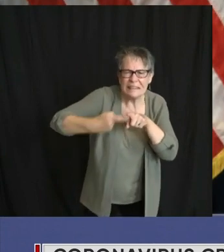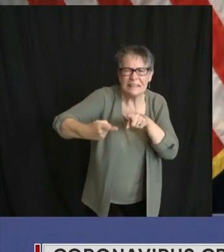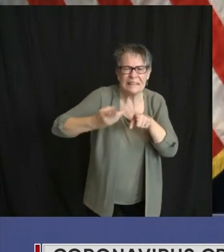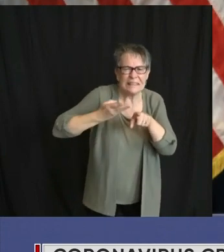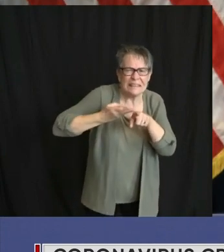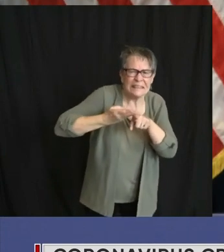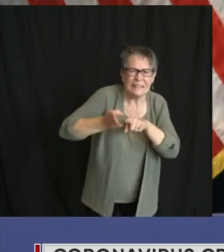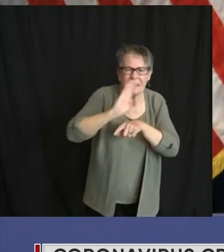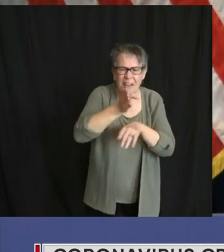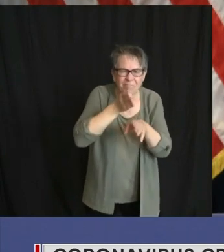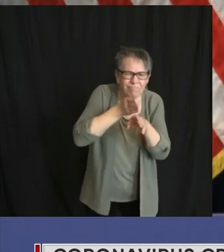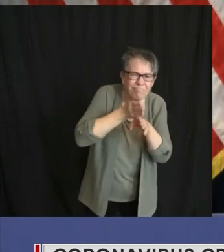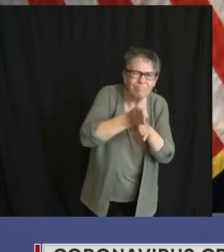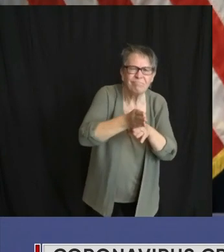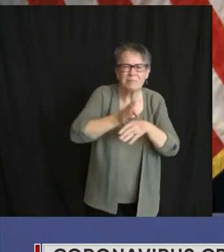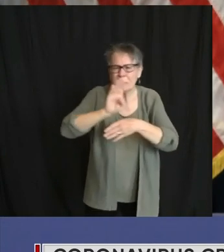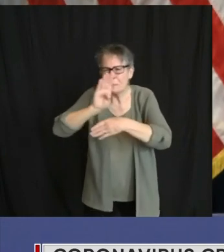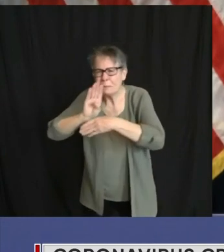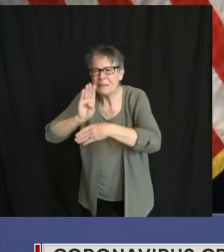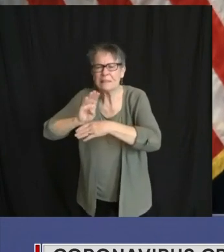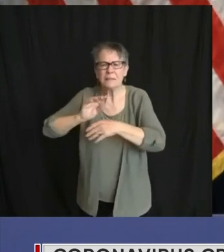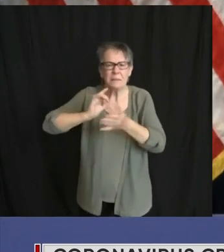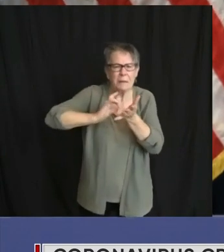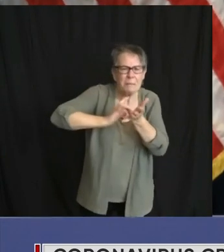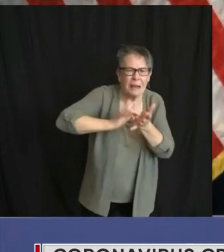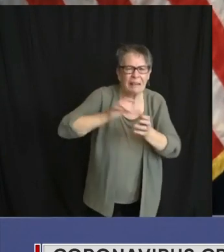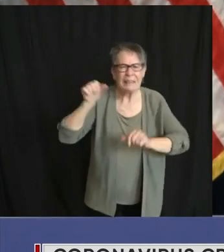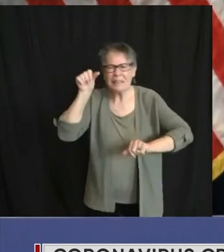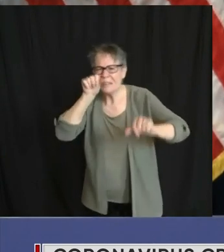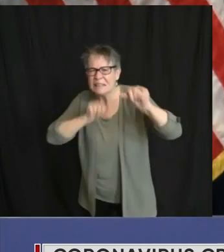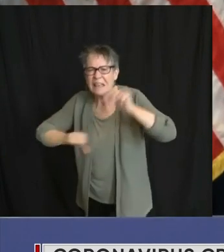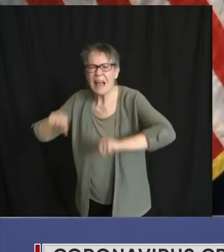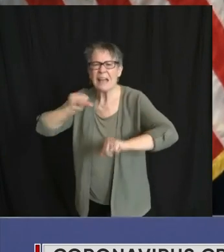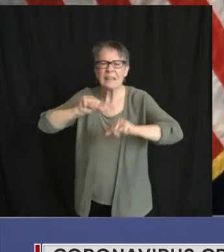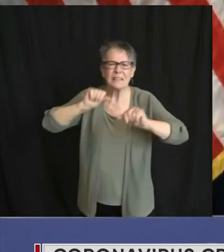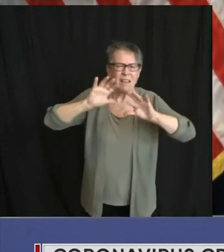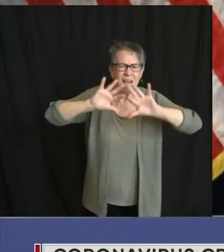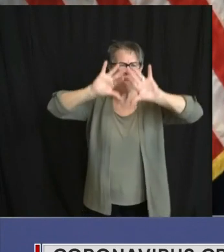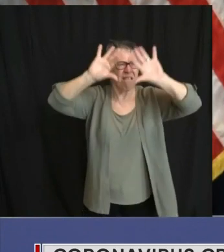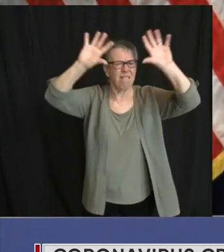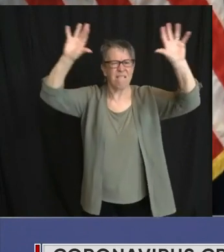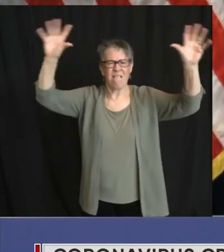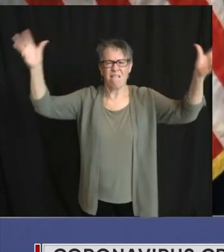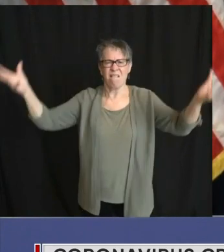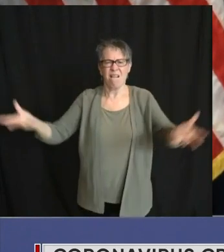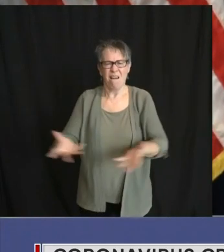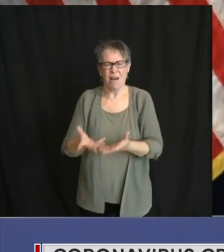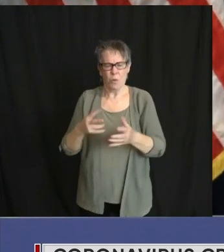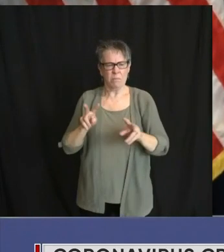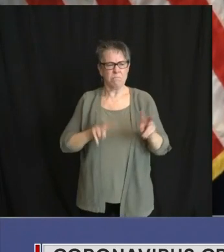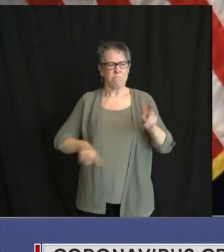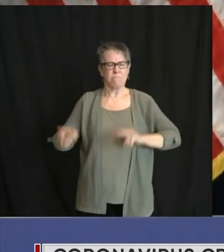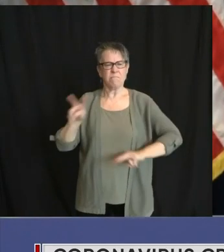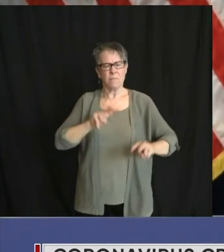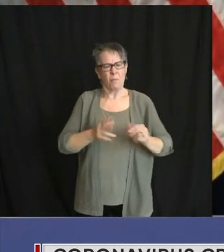ALL, DONE IT ALL FROM A DIFFERENT ANGLE. I WOULD JUST SAY EACH OF THE MEMBERS OF THIS